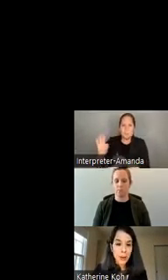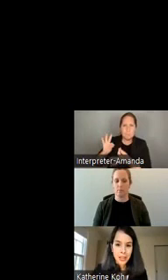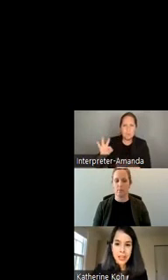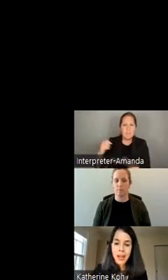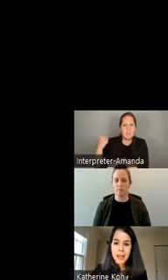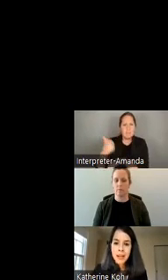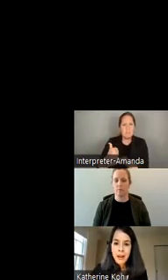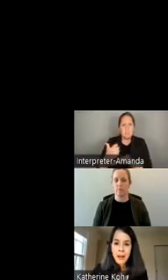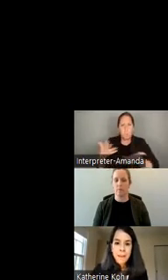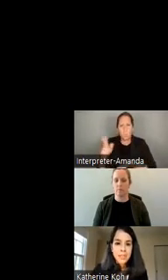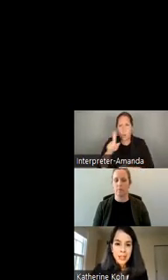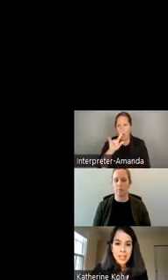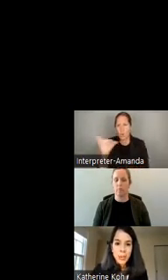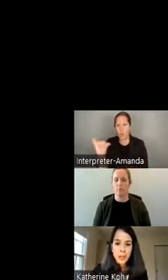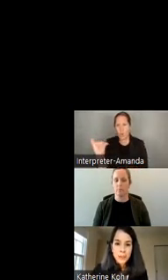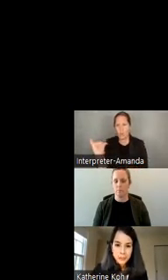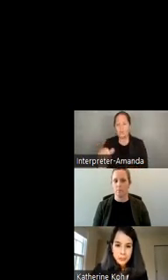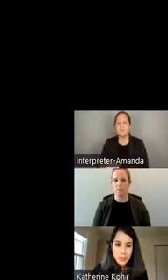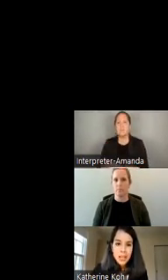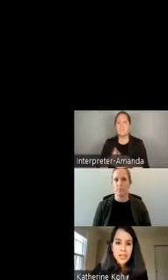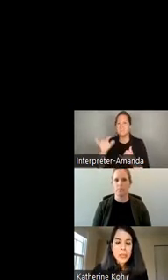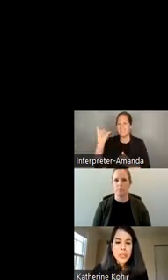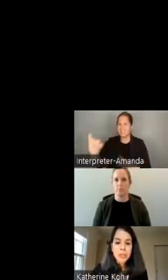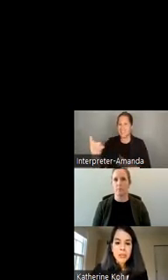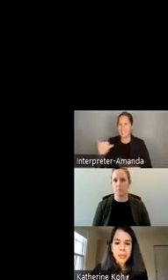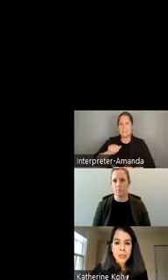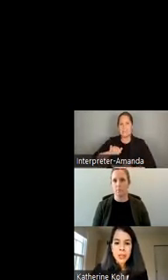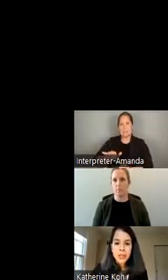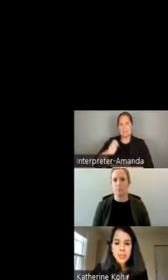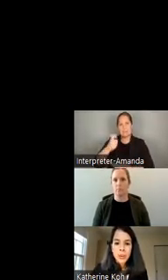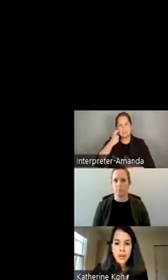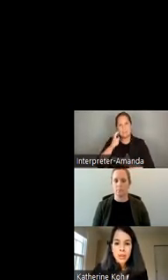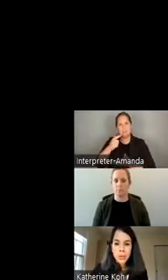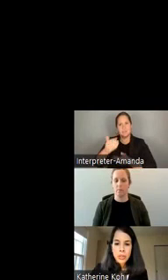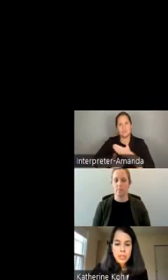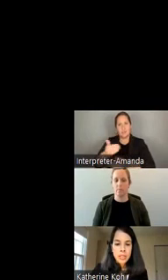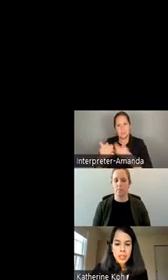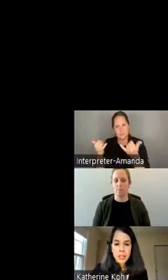embarking on that study as well and so just to review so often we're used to seeing this